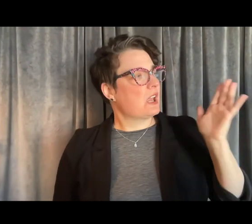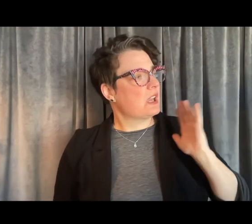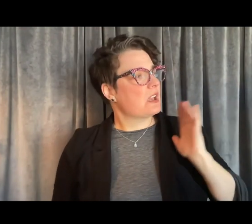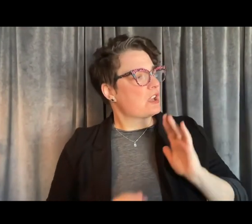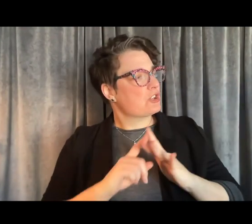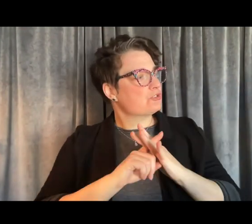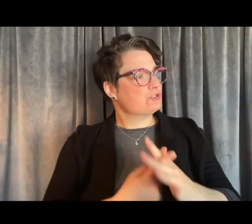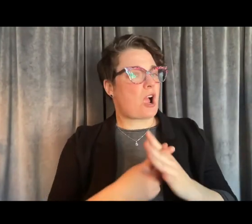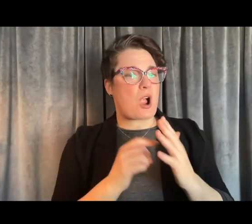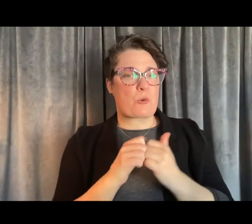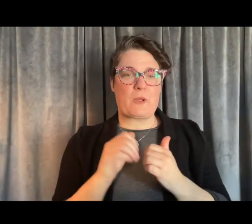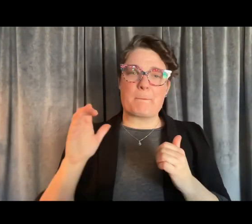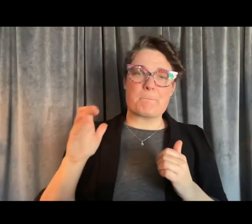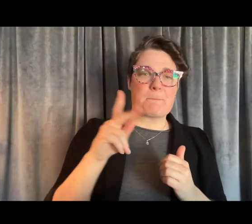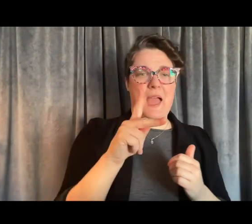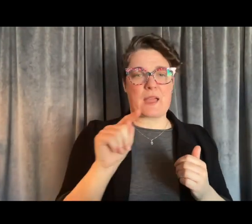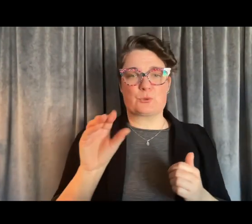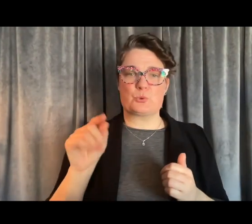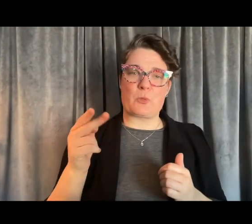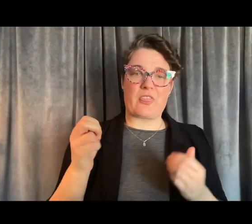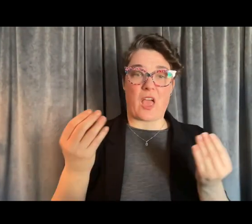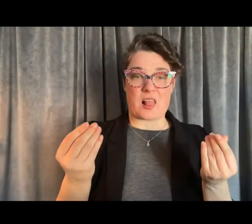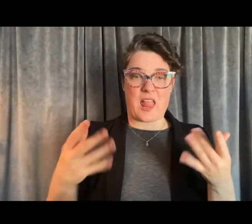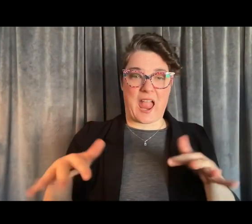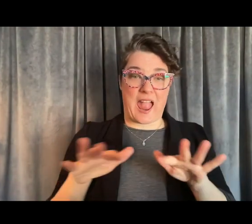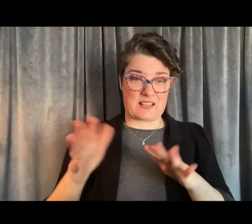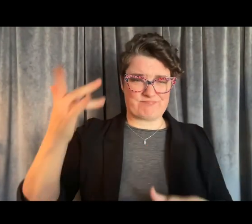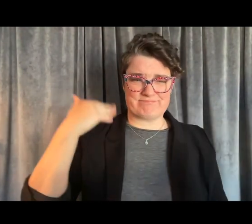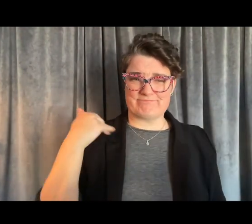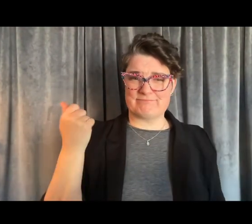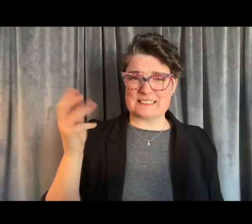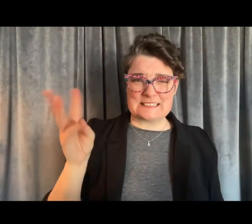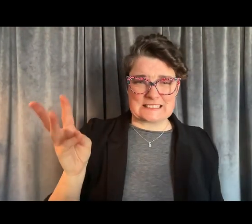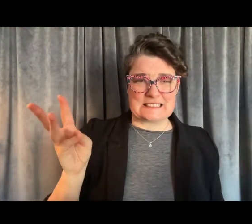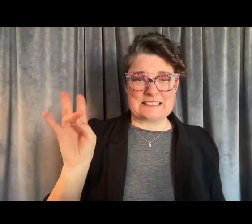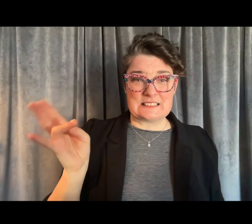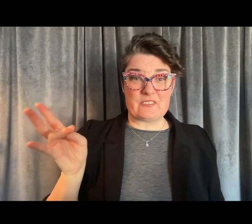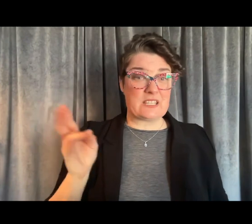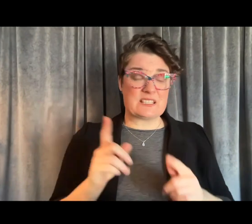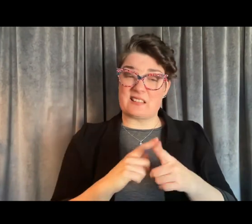to the land movement in the late sixties, early seventies, and like, it's just been different configurations over time.